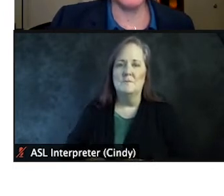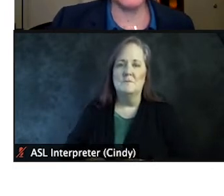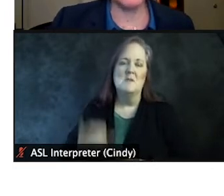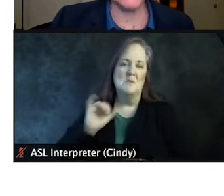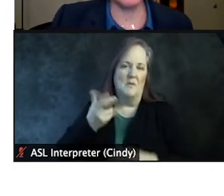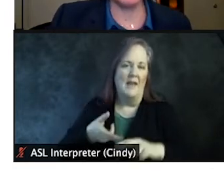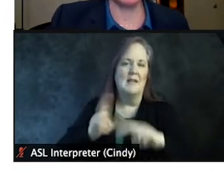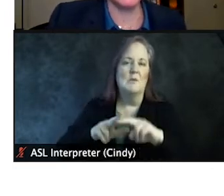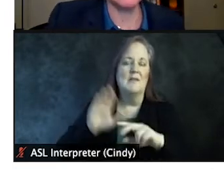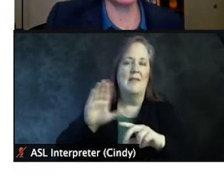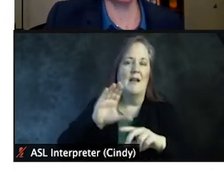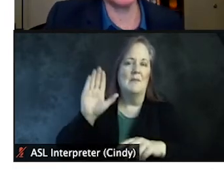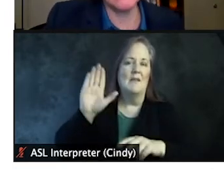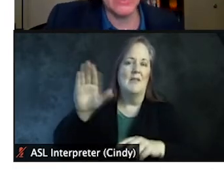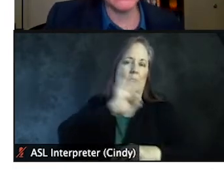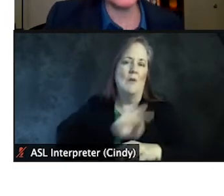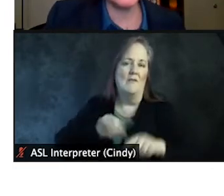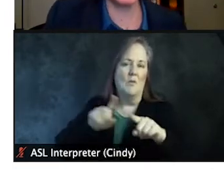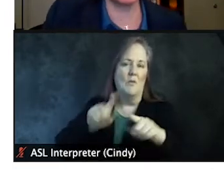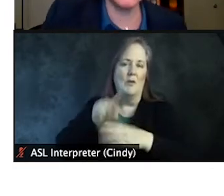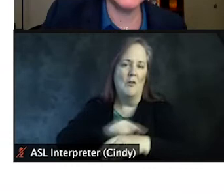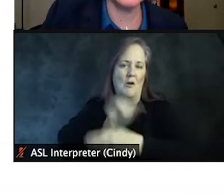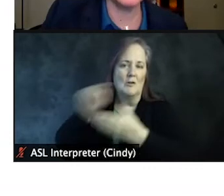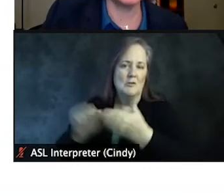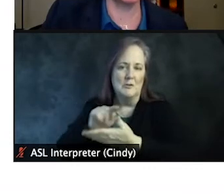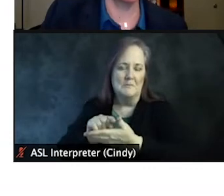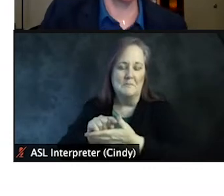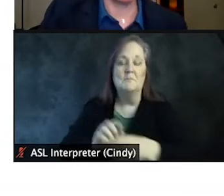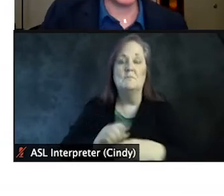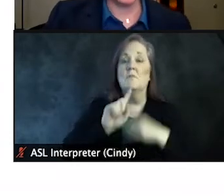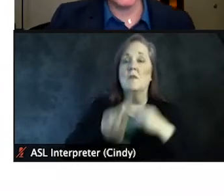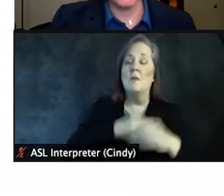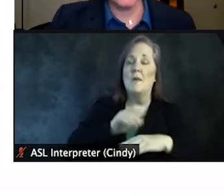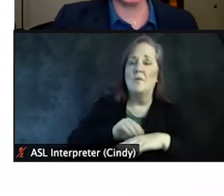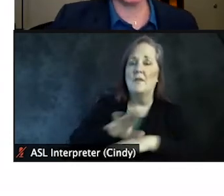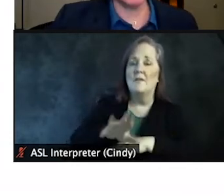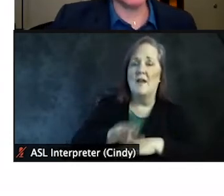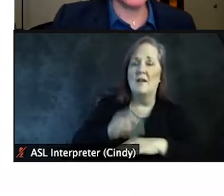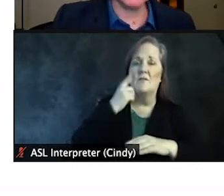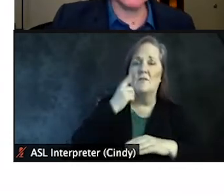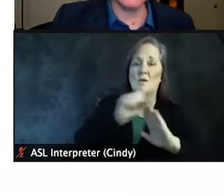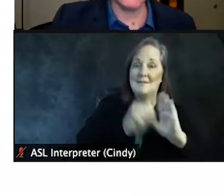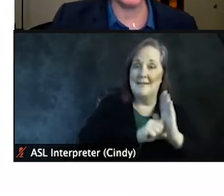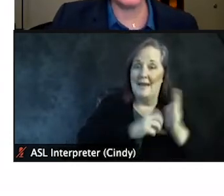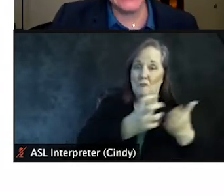In support, we have the Bay Area Council, Chamber of Commerce, Farm Bureau, police chiefs, Small Business Association,